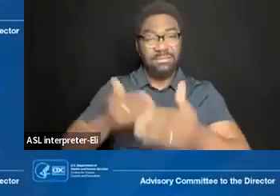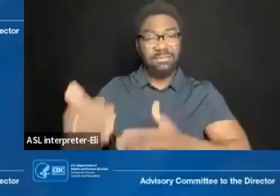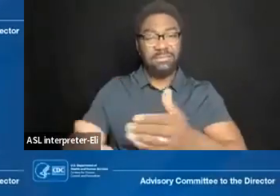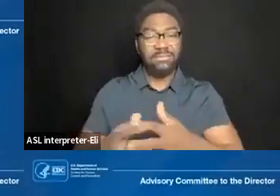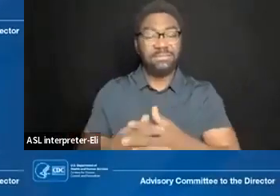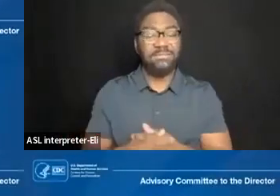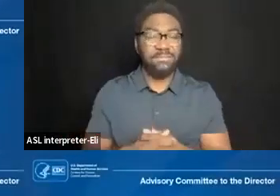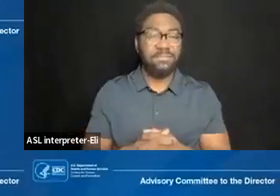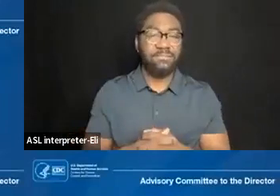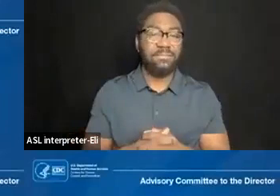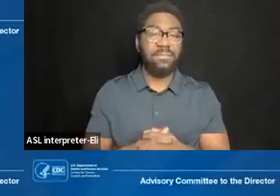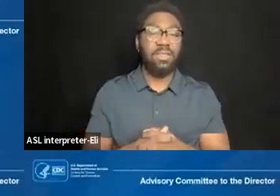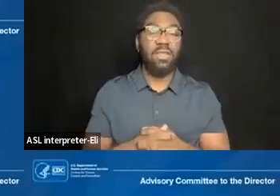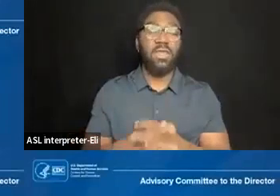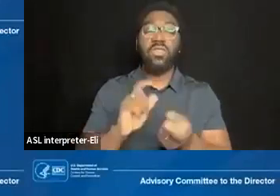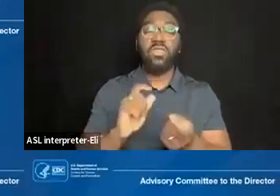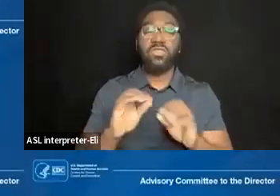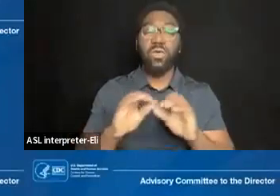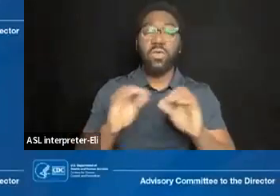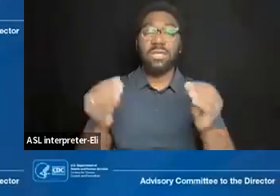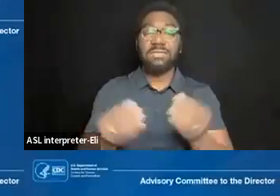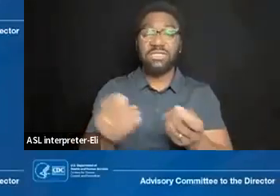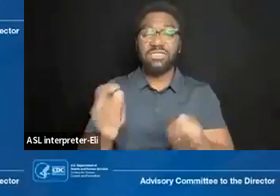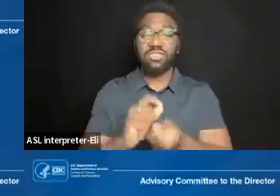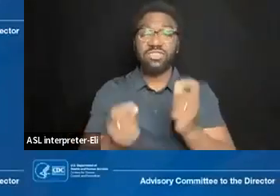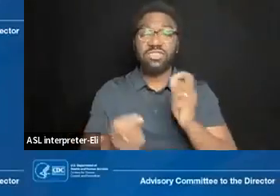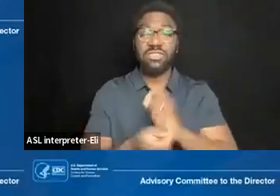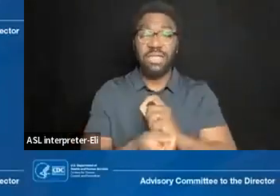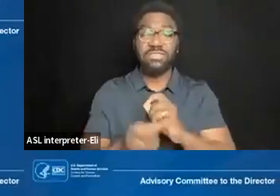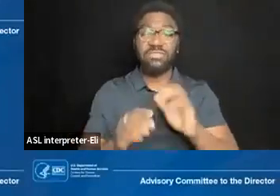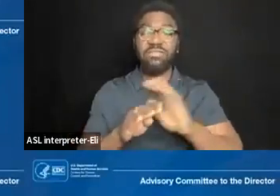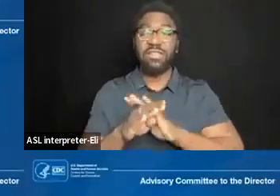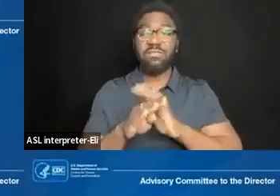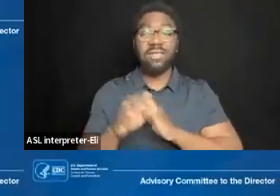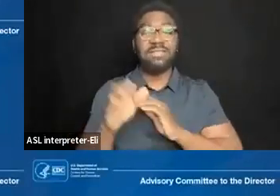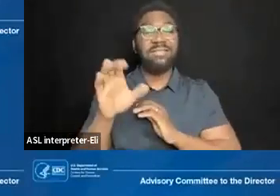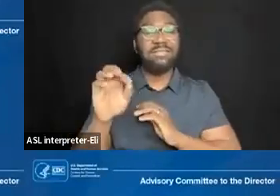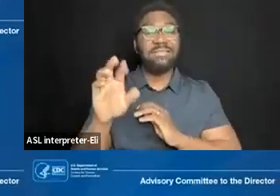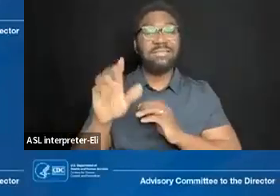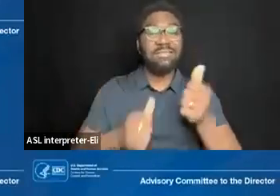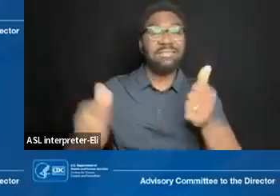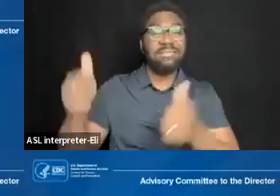The organizational changes you've seen were developed by CDC senior leaders with extensive staff input